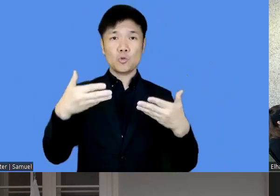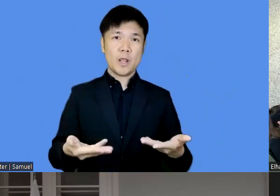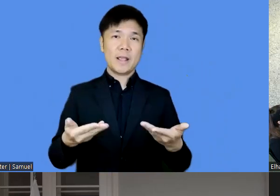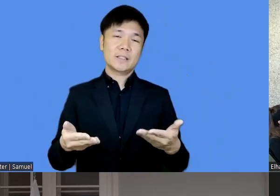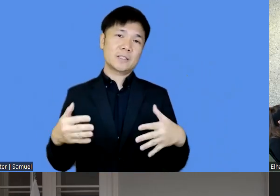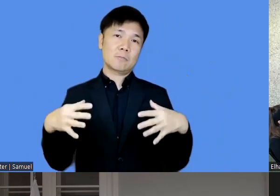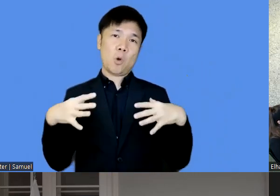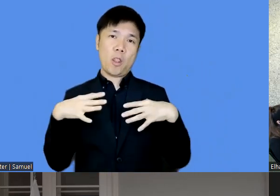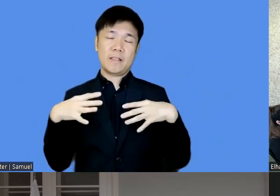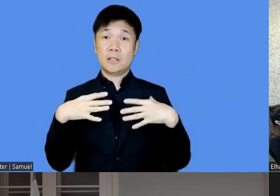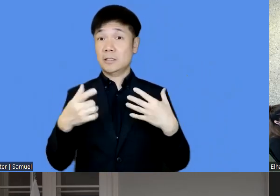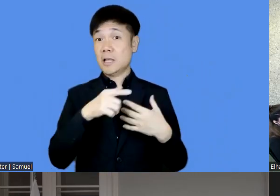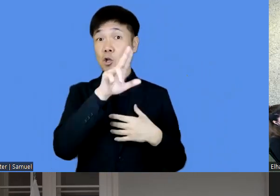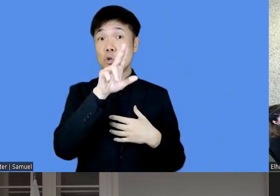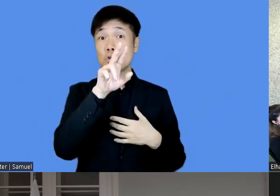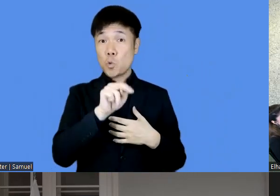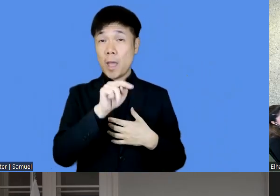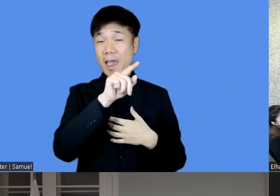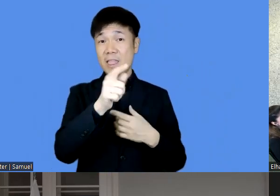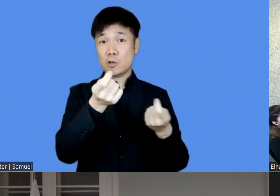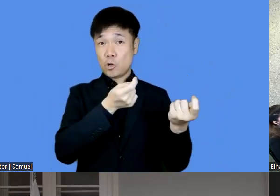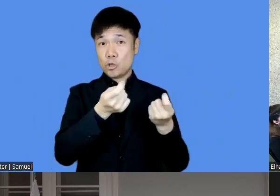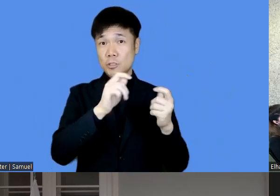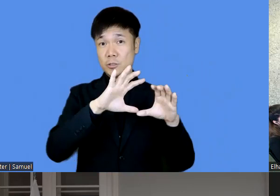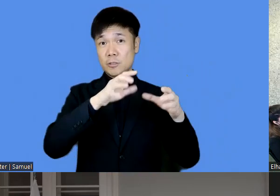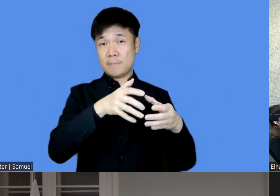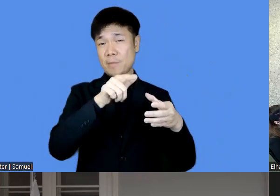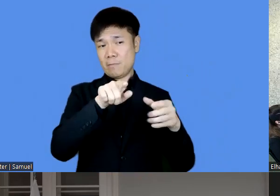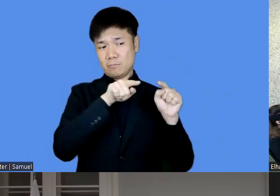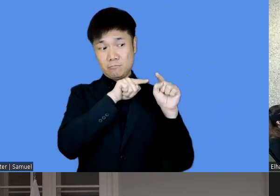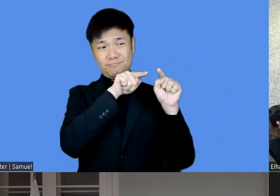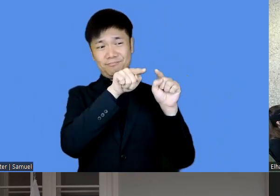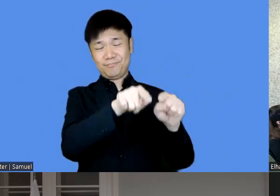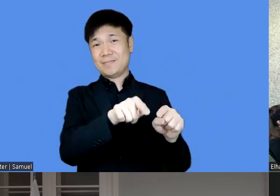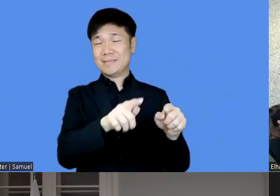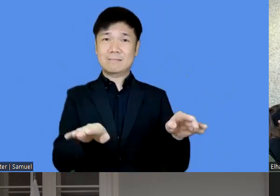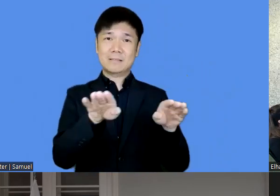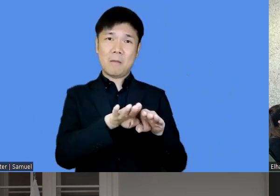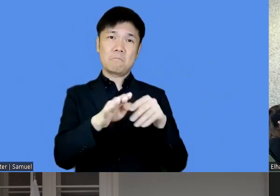civil military coordination team had a parallel event happening exactly at the same time,